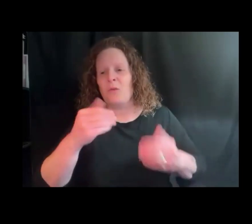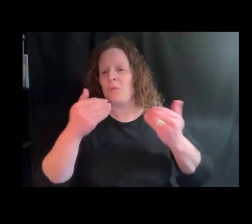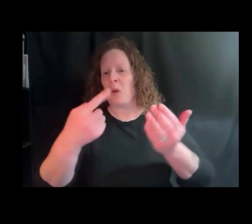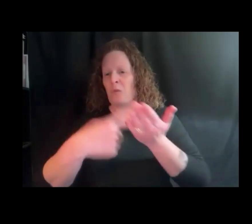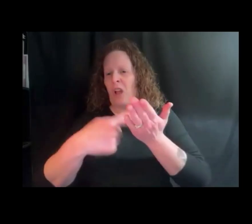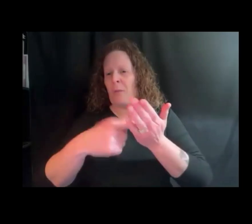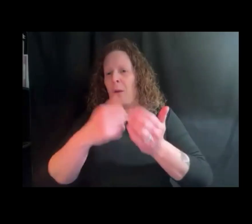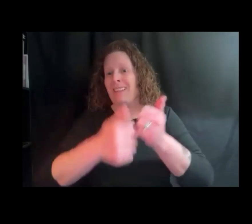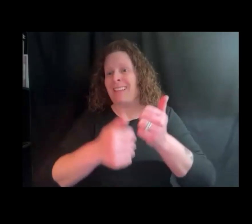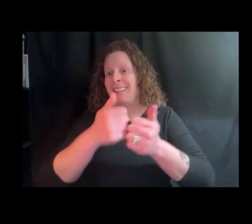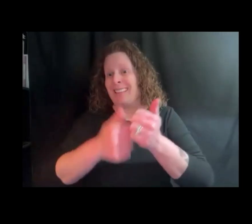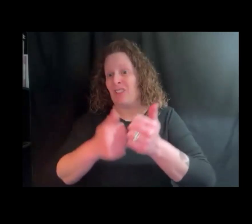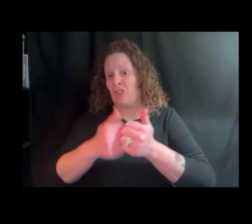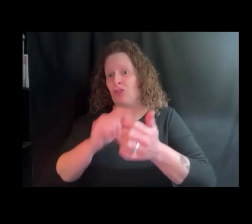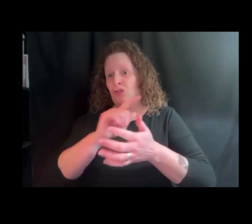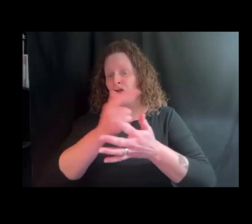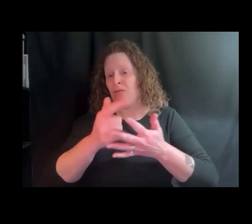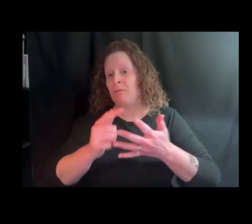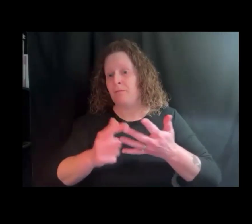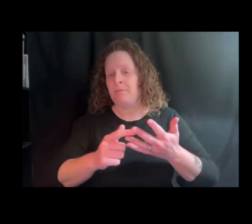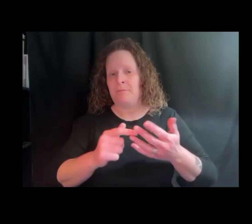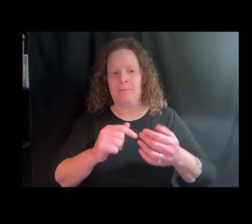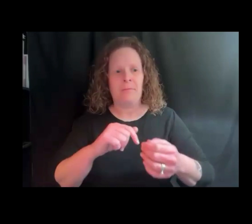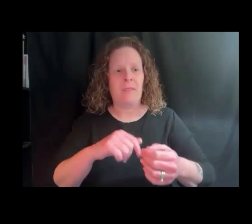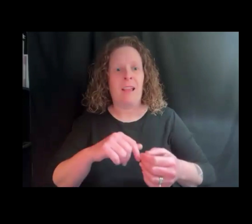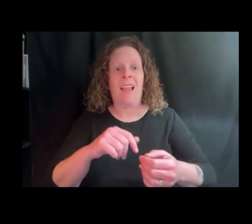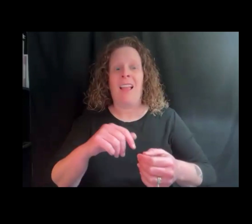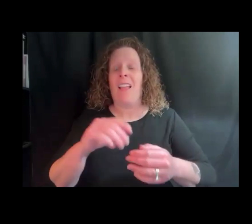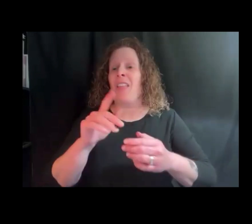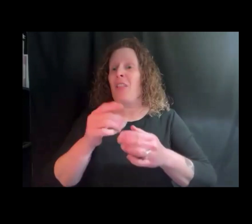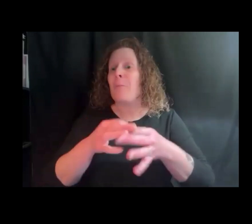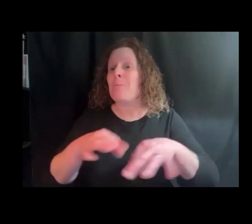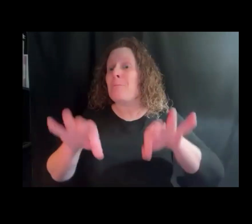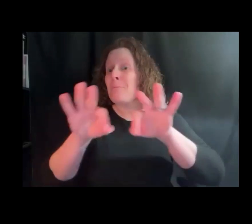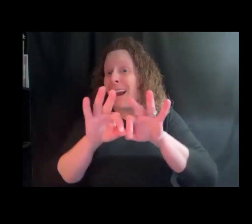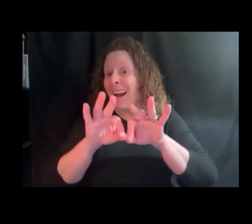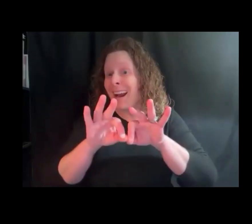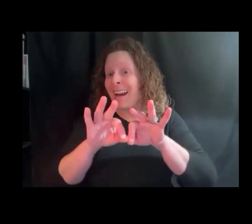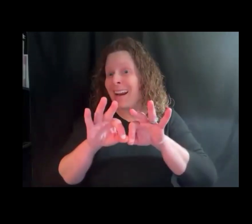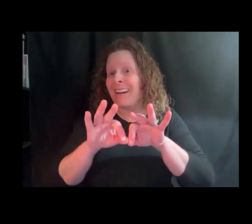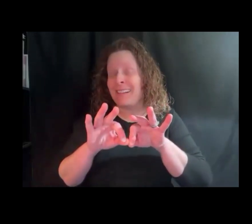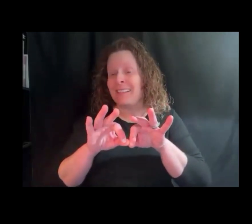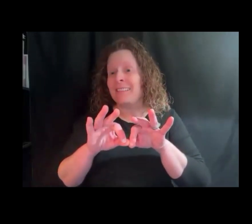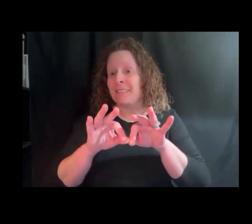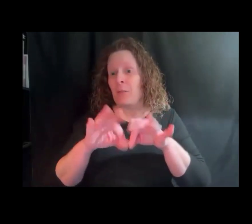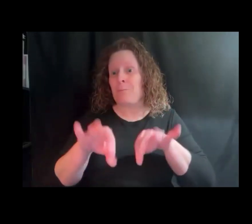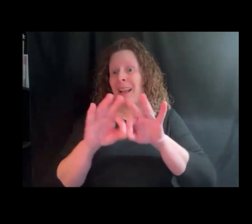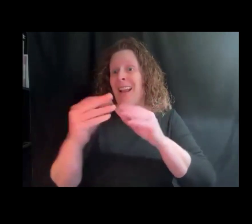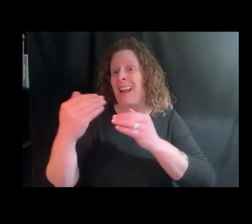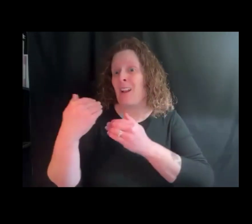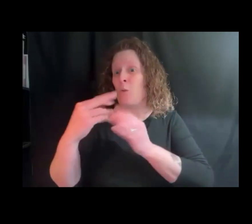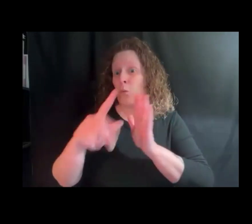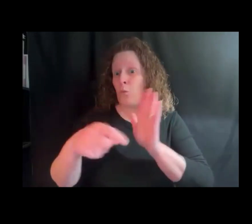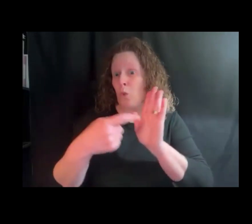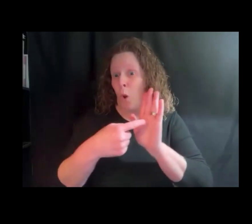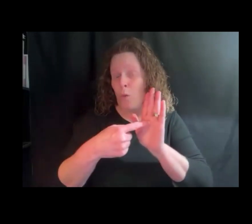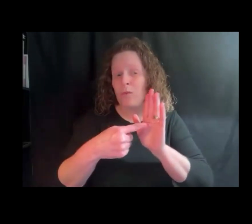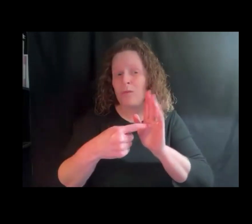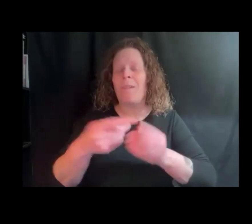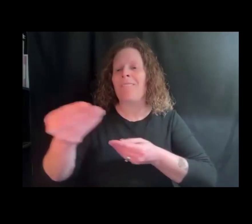There's a lot of confusion about what the interpreter should actually be doing or should not be doing right?